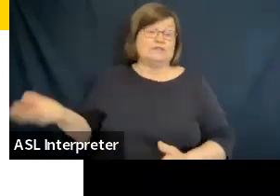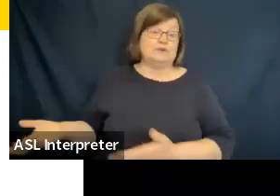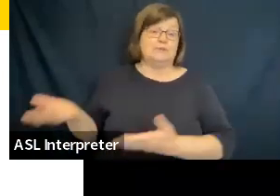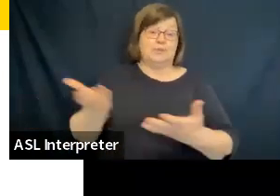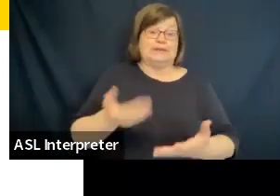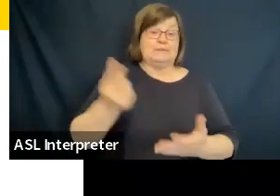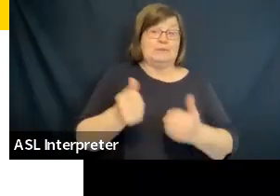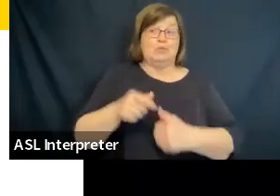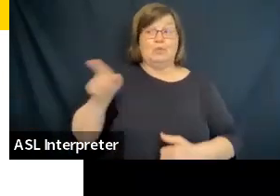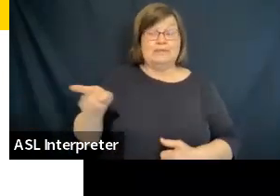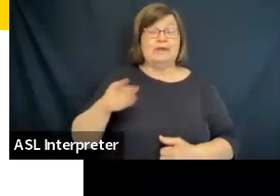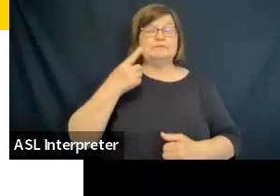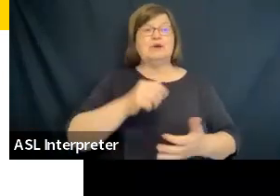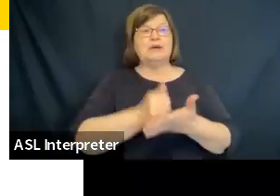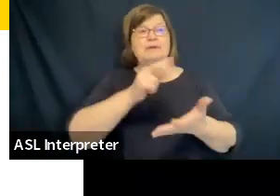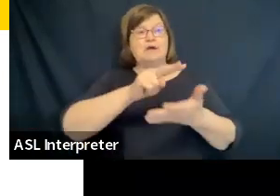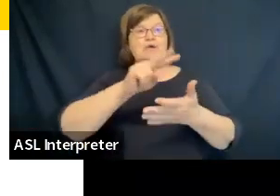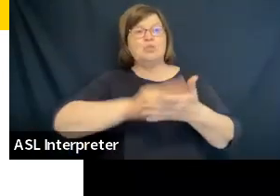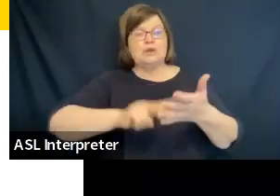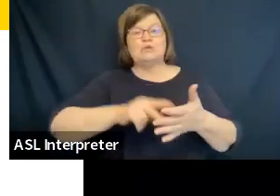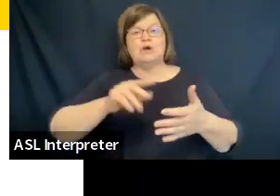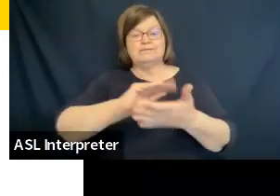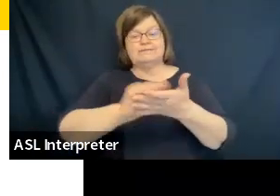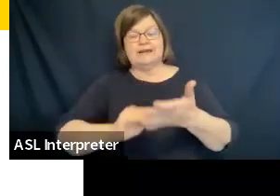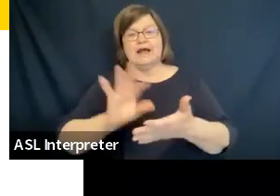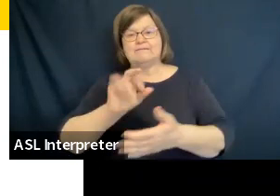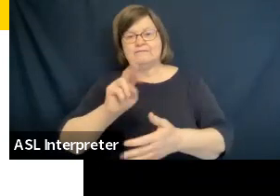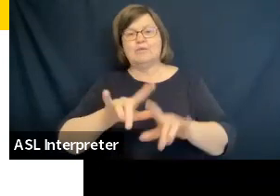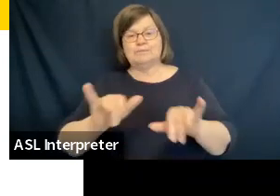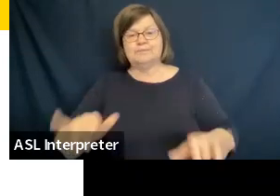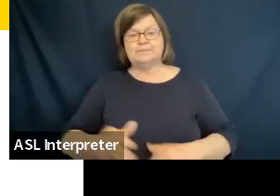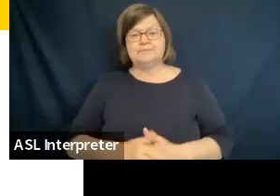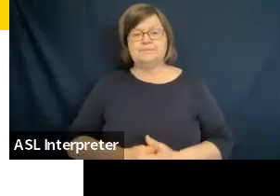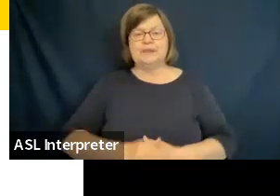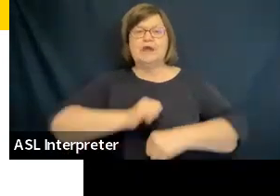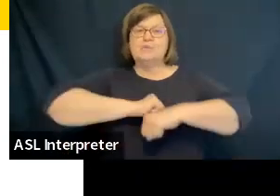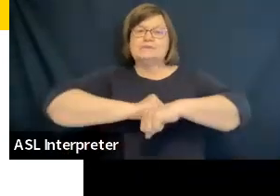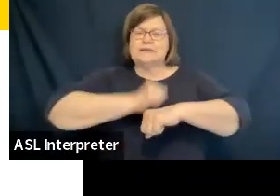to help them with reading and filling out forms and the like. Protecting patient privacy is also